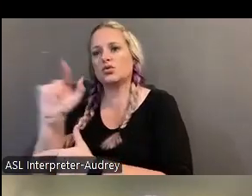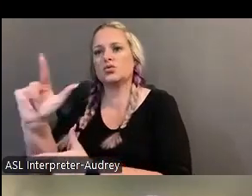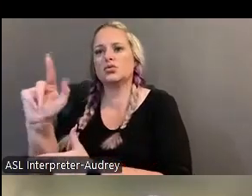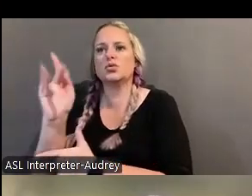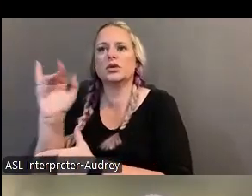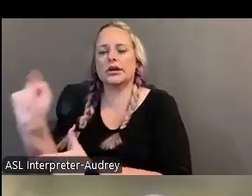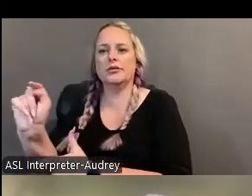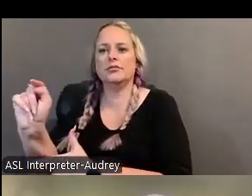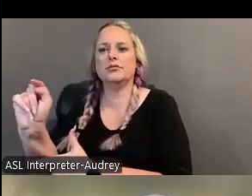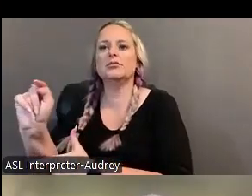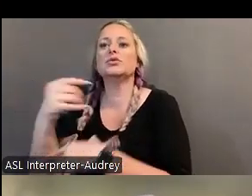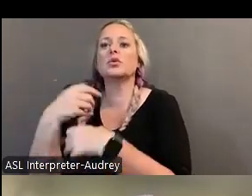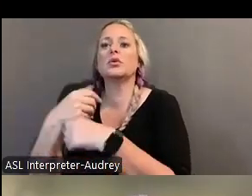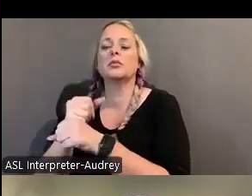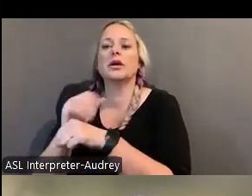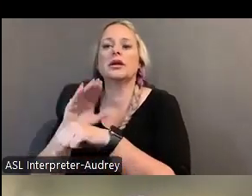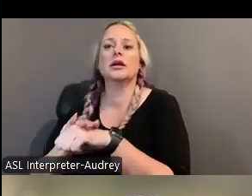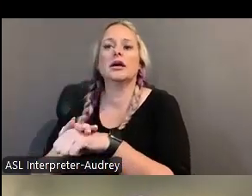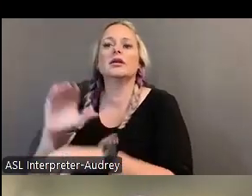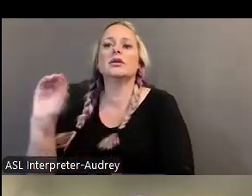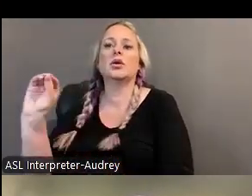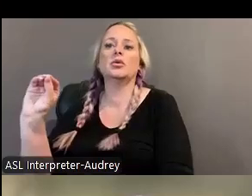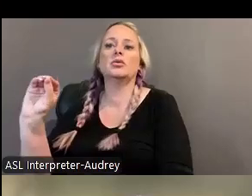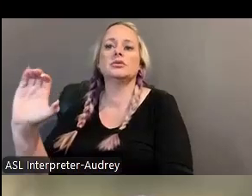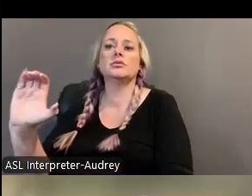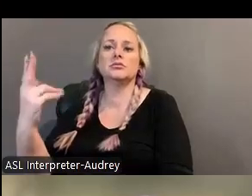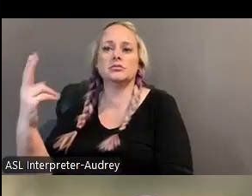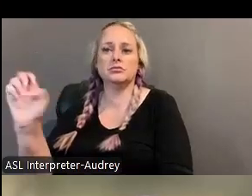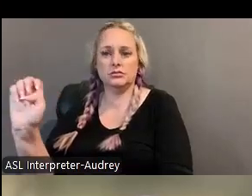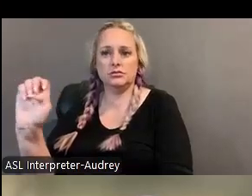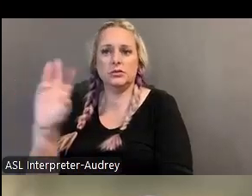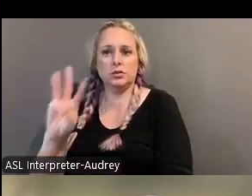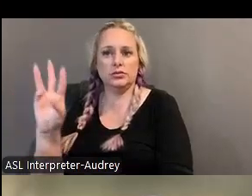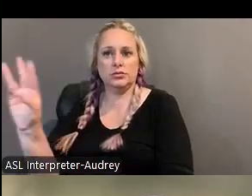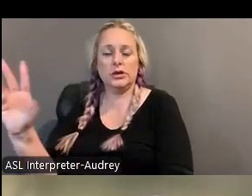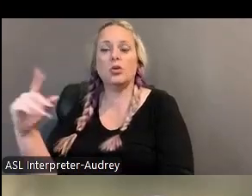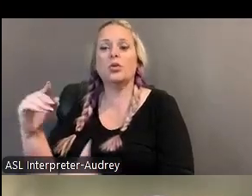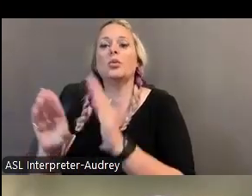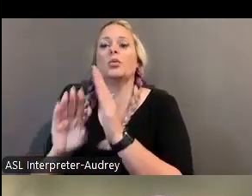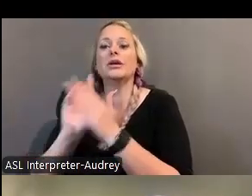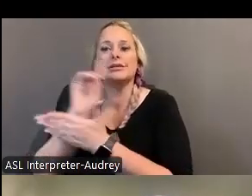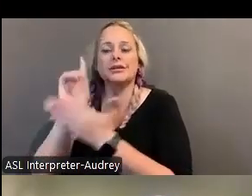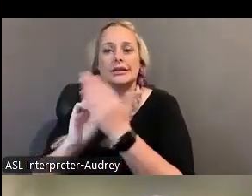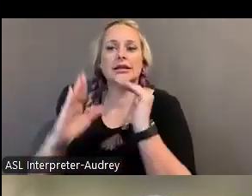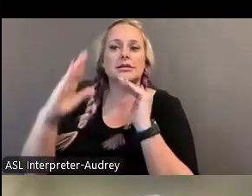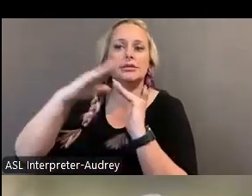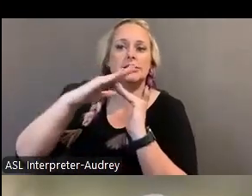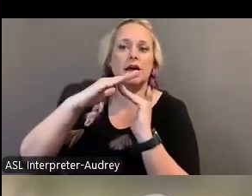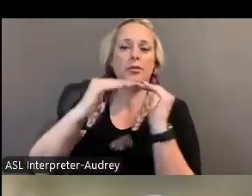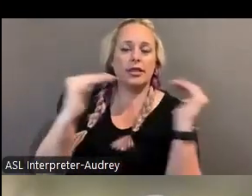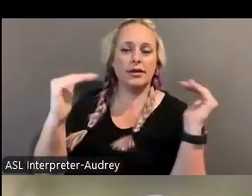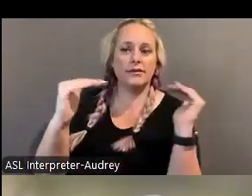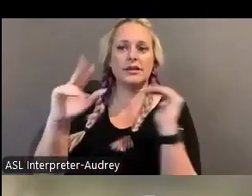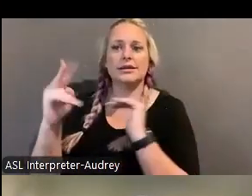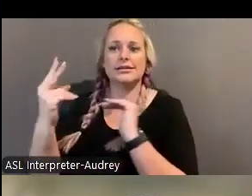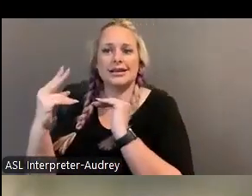Equity website, and we designed the top level and second level images on Canva, and we migrated all